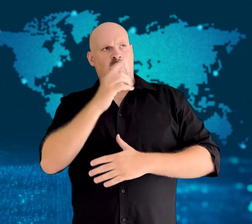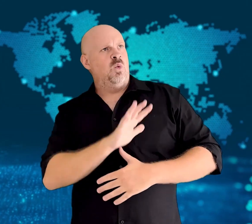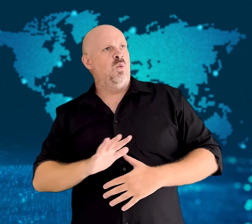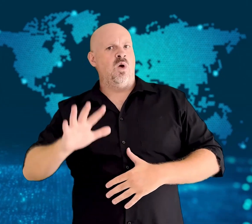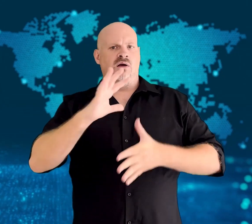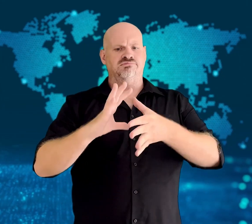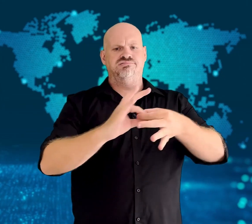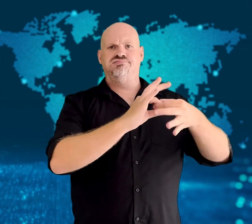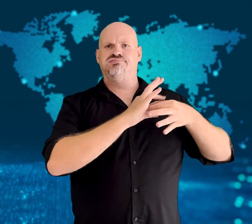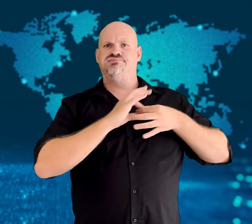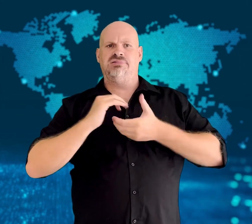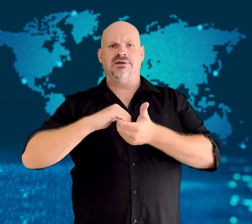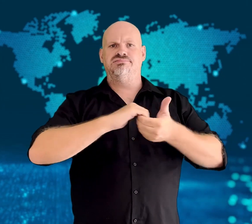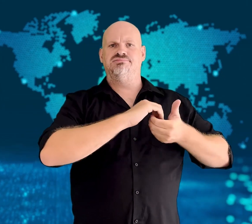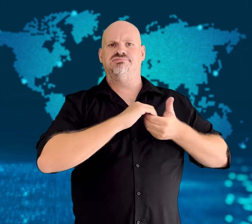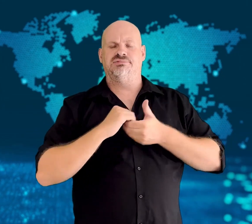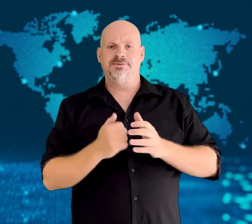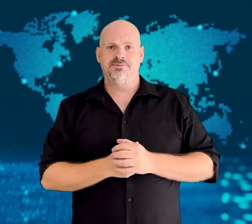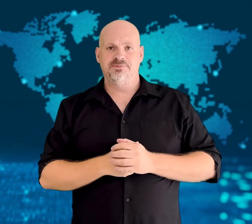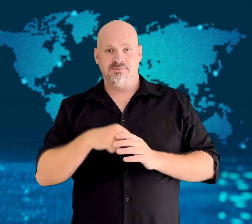and that Taiwan is part of China.